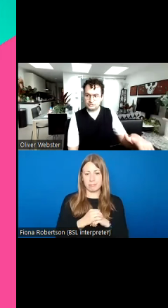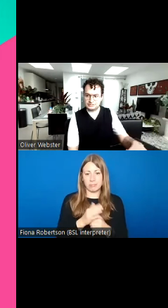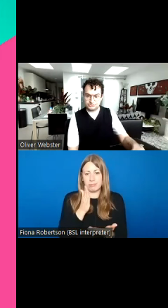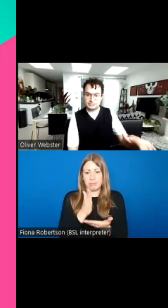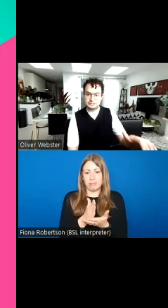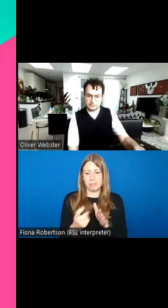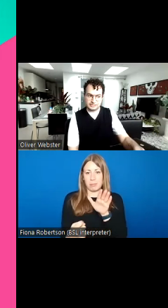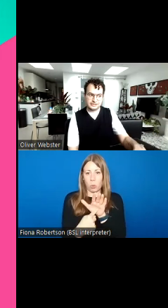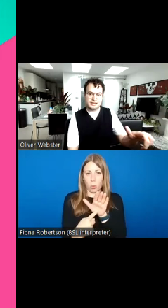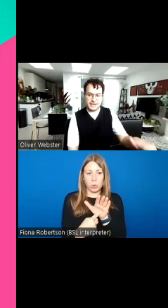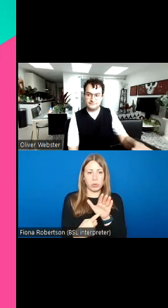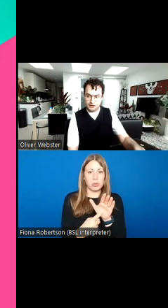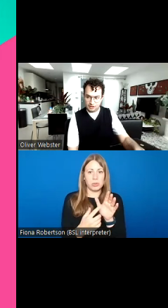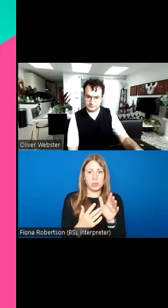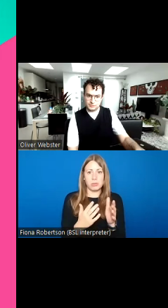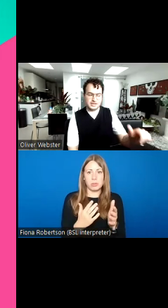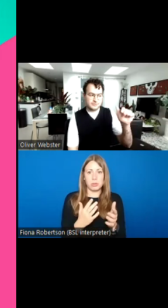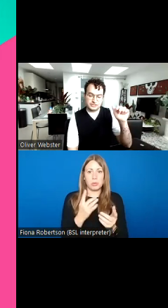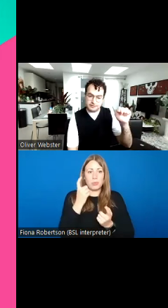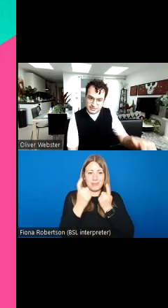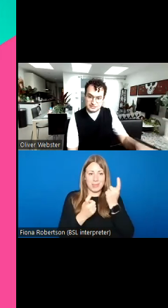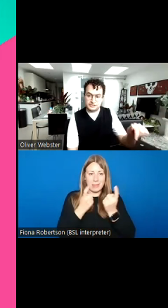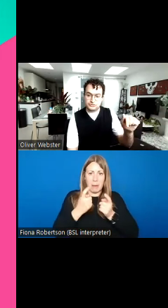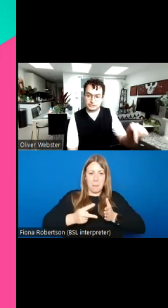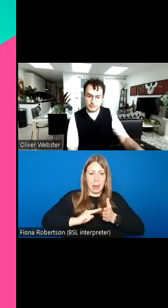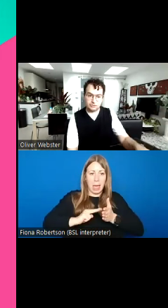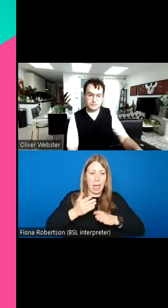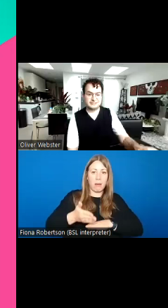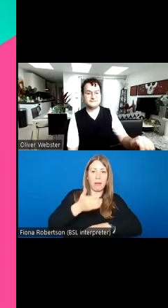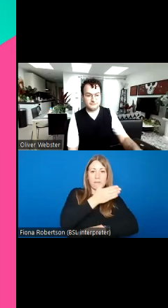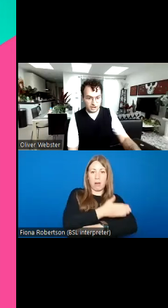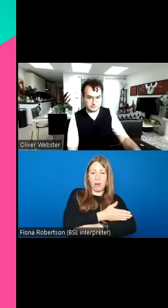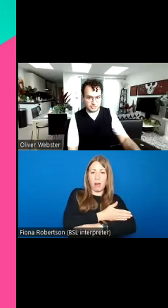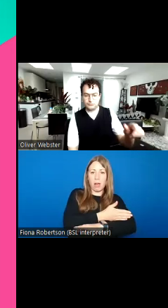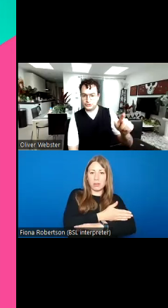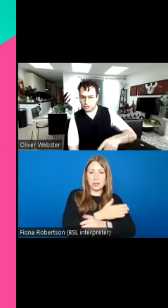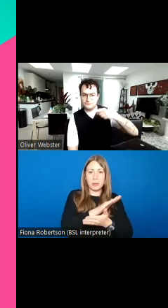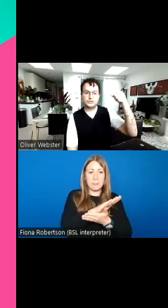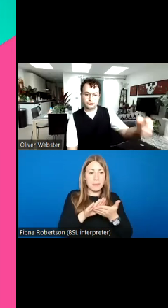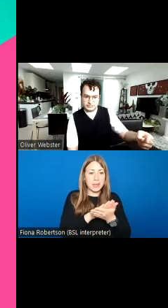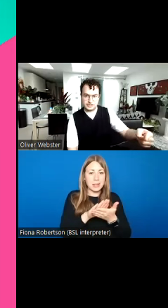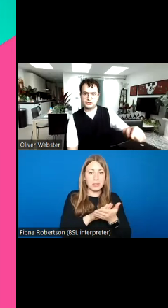of considering subtitling in advance, because it means that you can subtitle things faster. You're not having to do research.